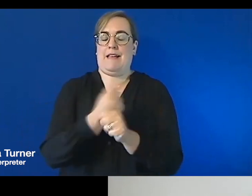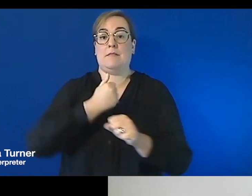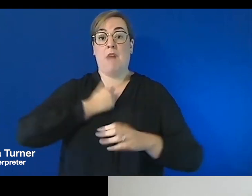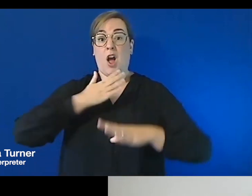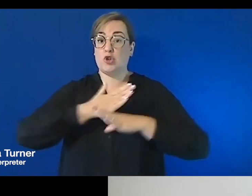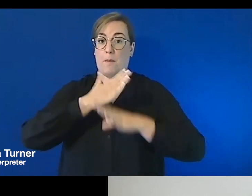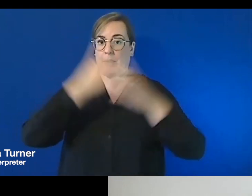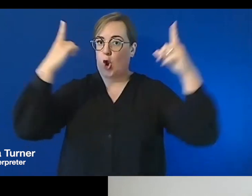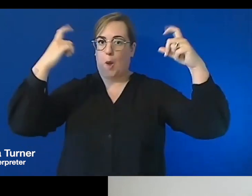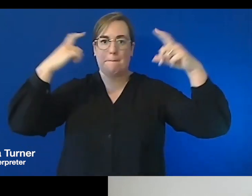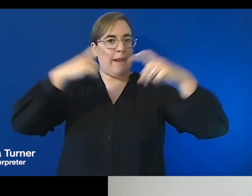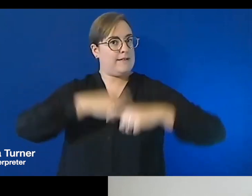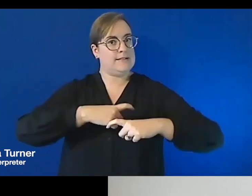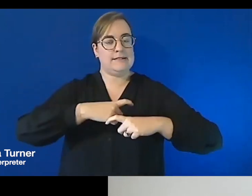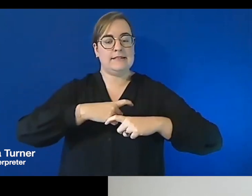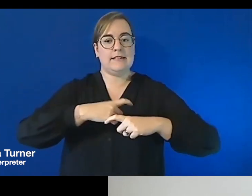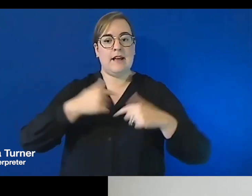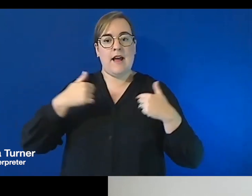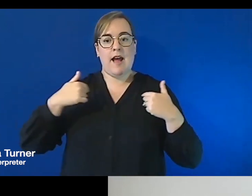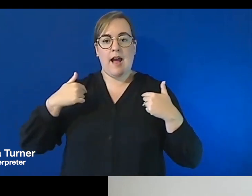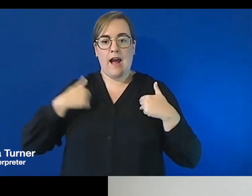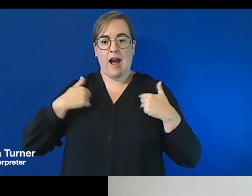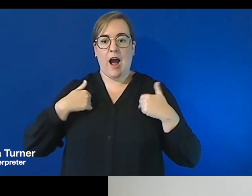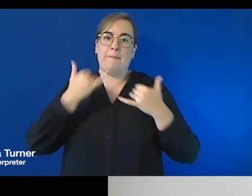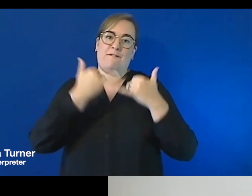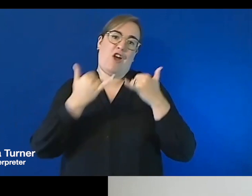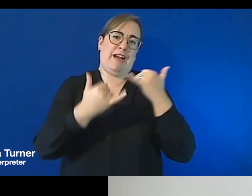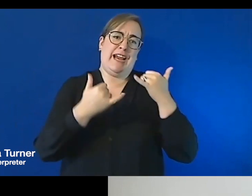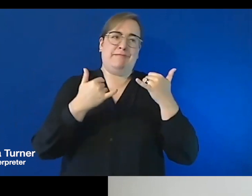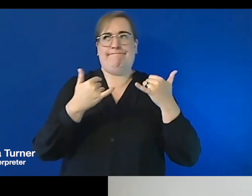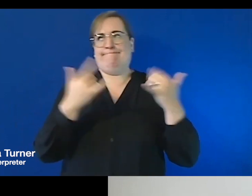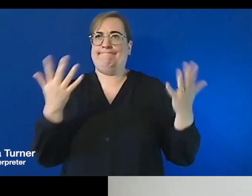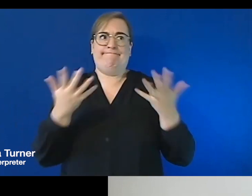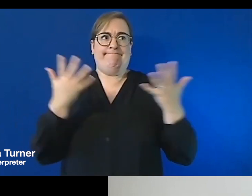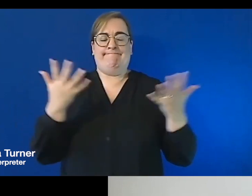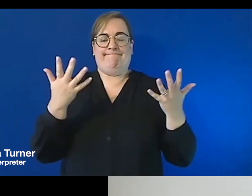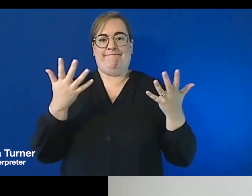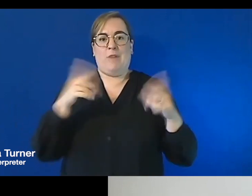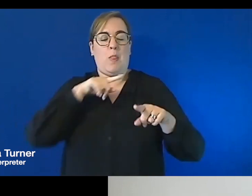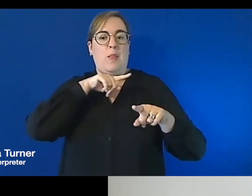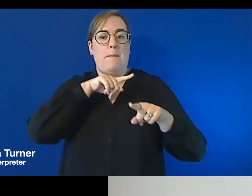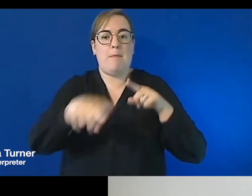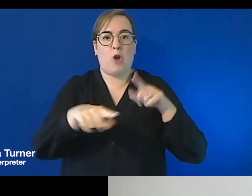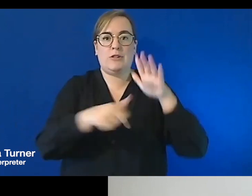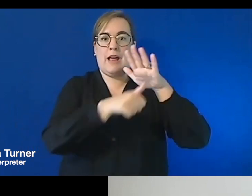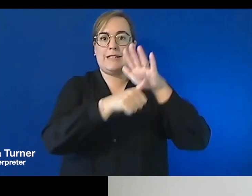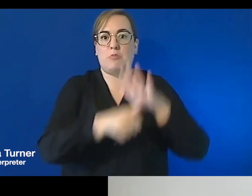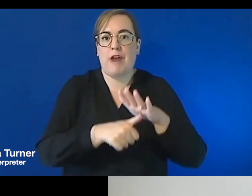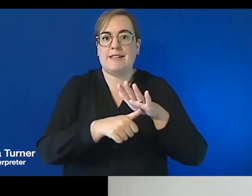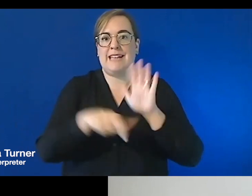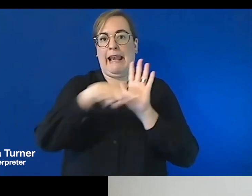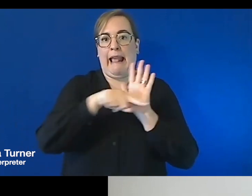cases, I’m kind of the most depressive and I would say the most a pessimistic person in the room and